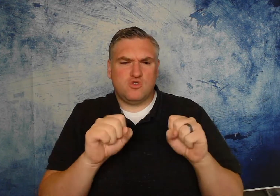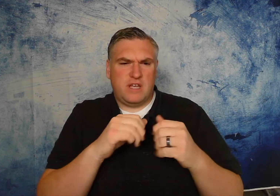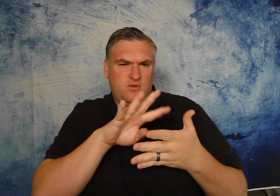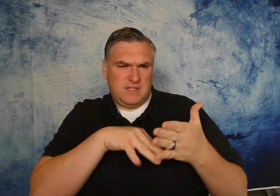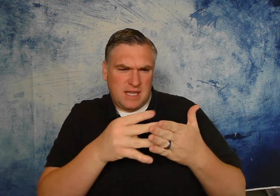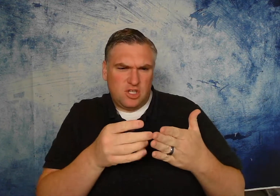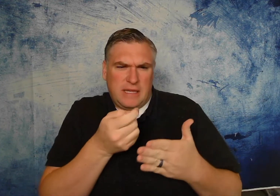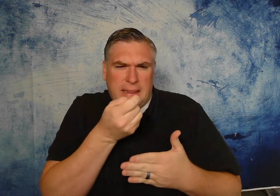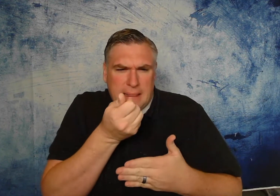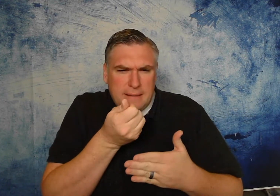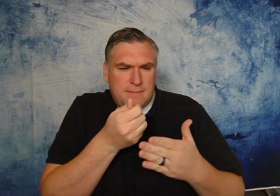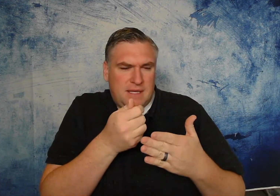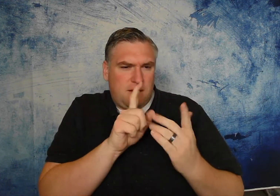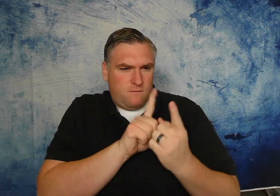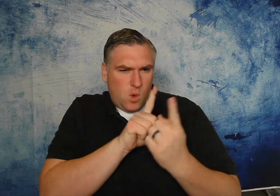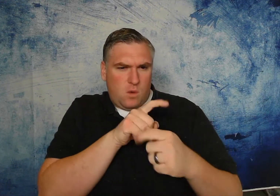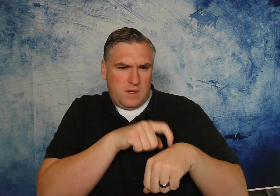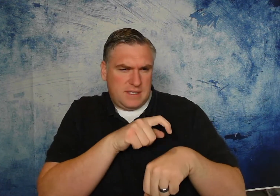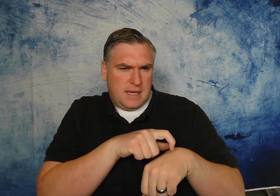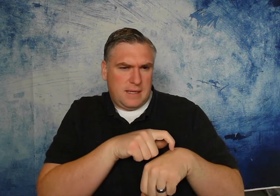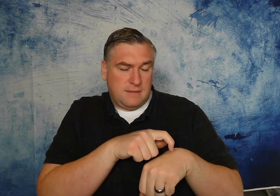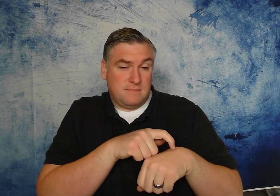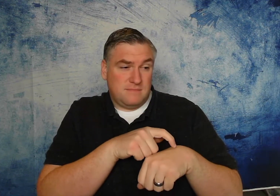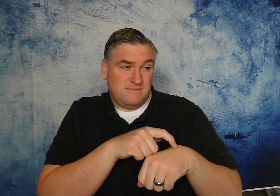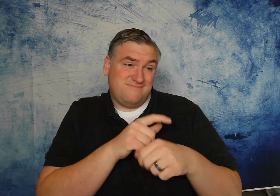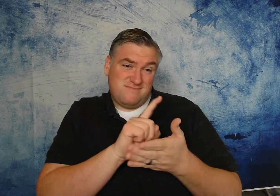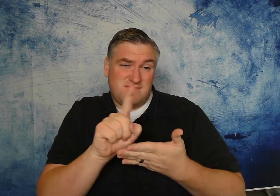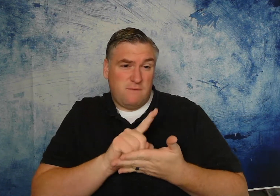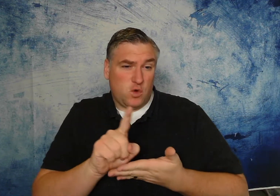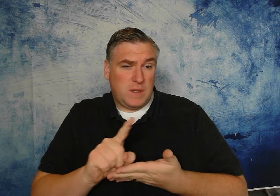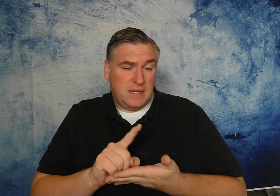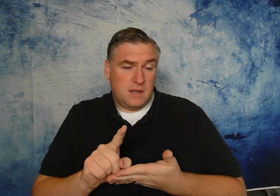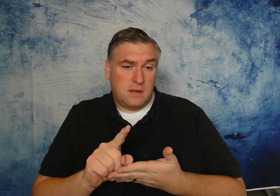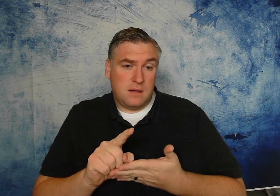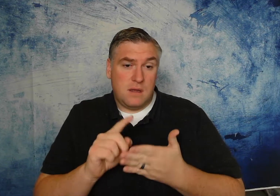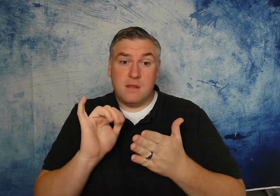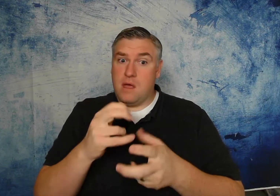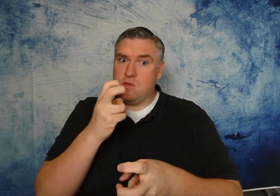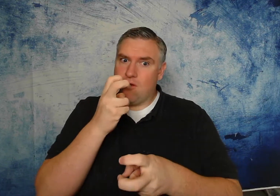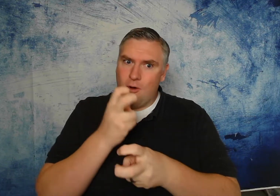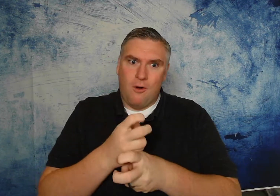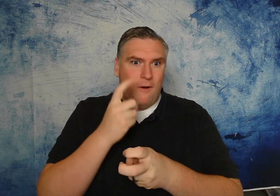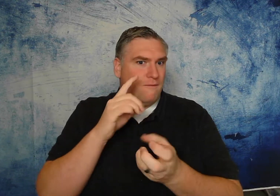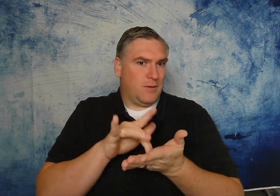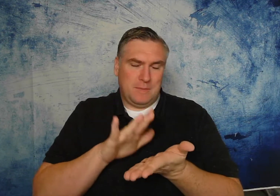time - it's important try to schedule at least a little bit of one-on-one time every week. Now,